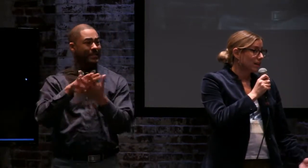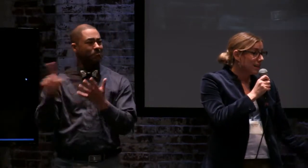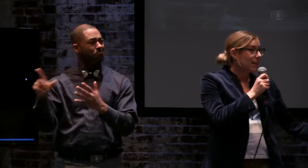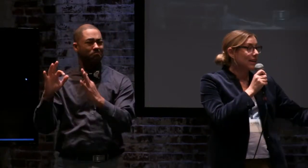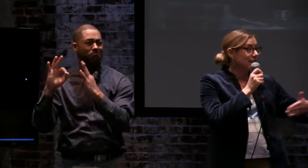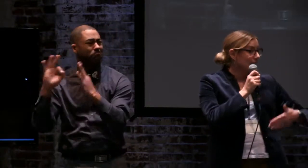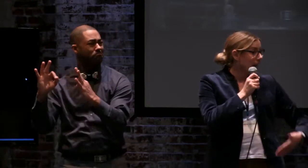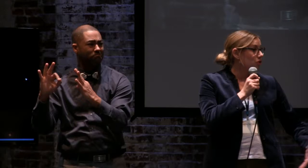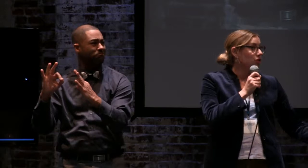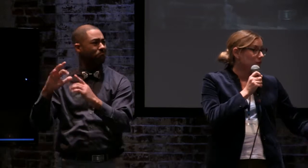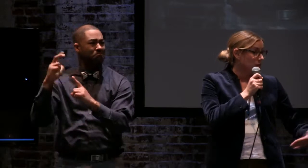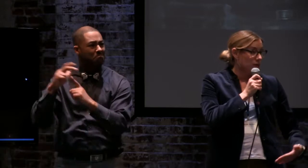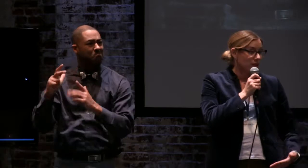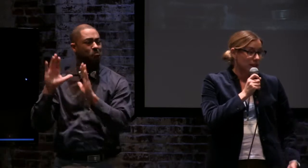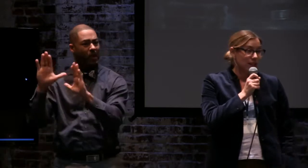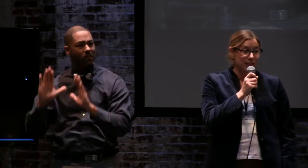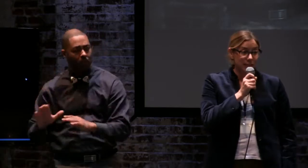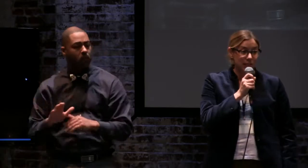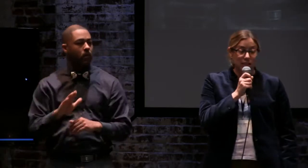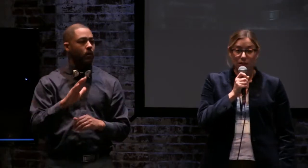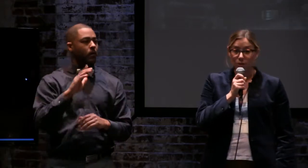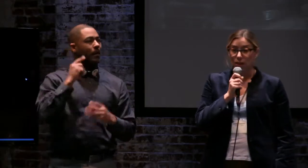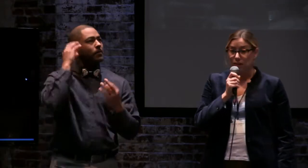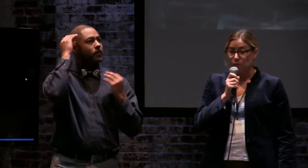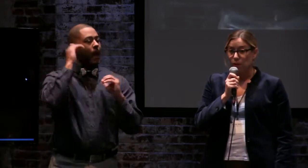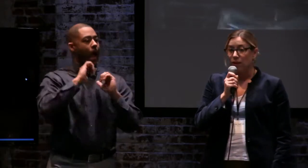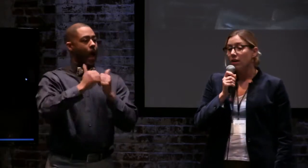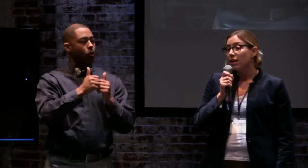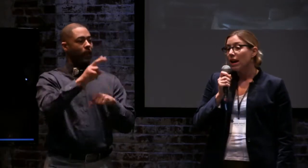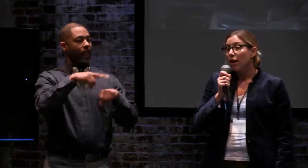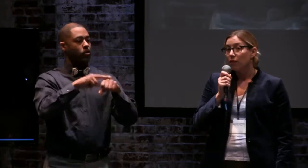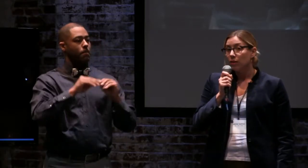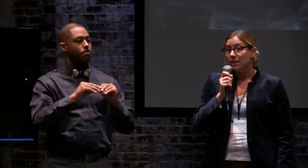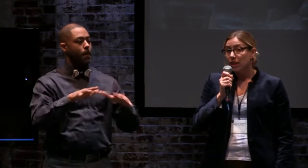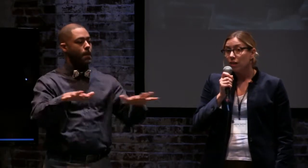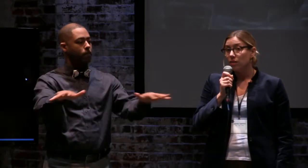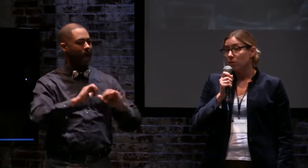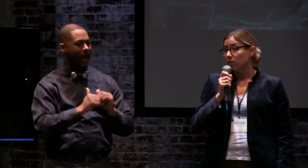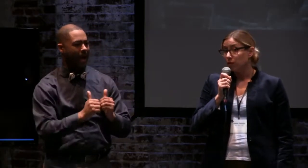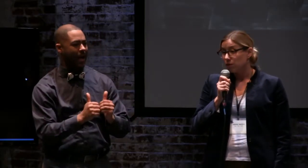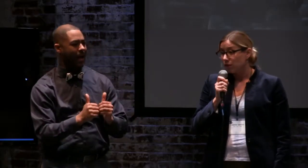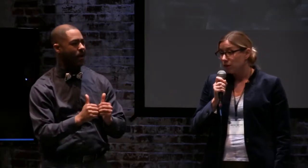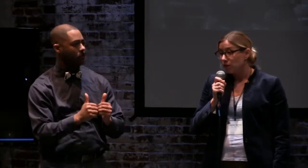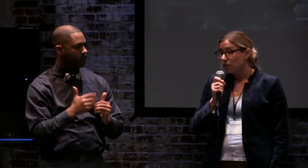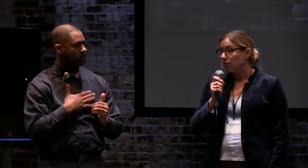connect the national community consistently with this work. Howlround is here to be a resource to you